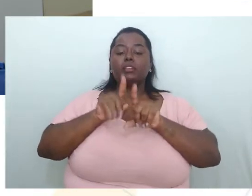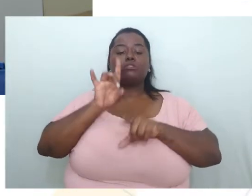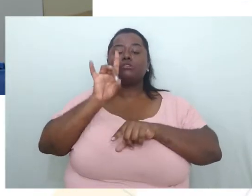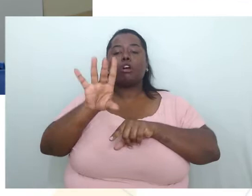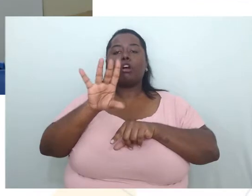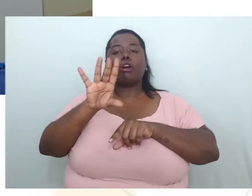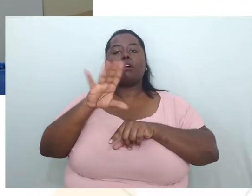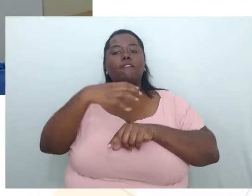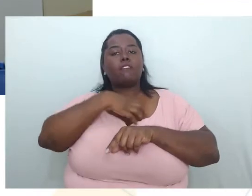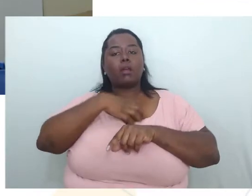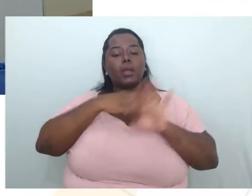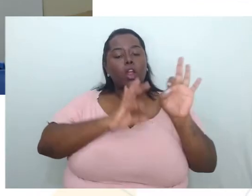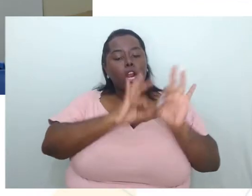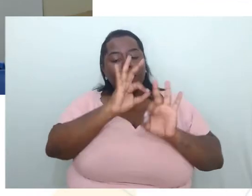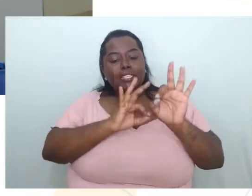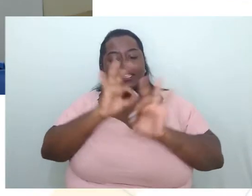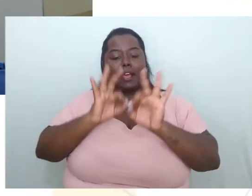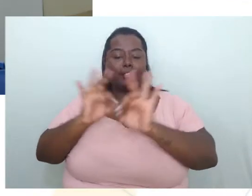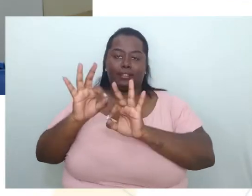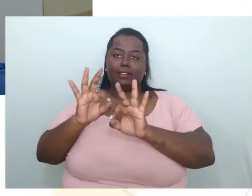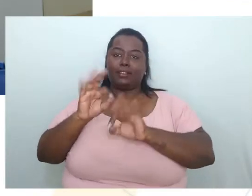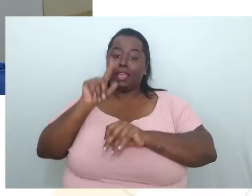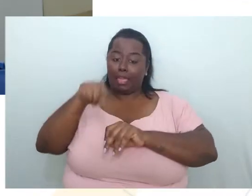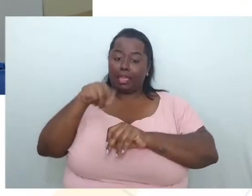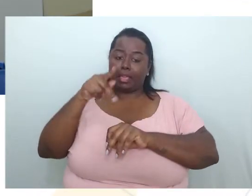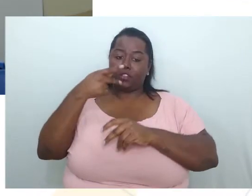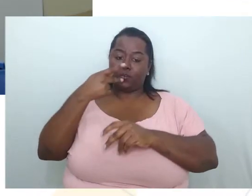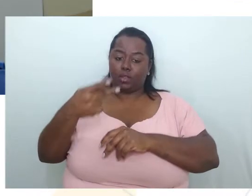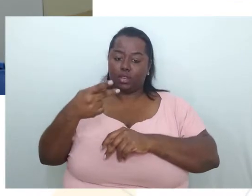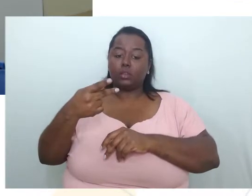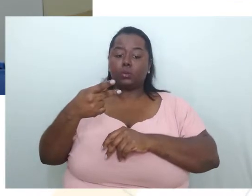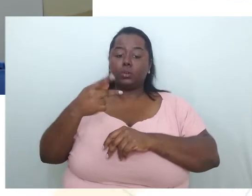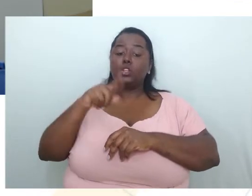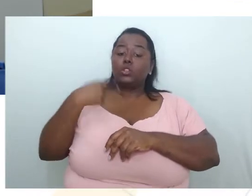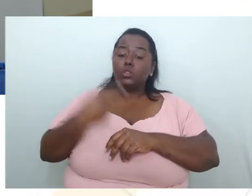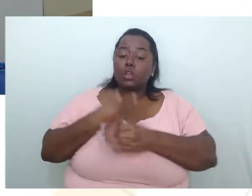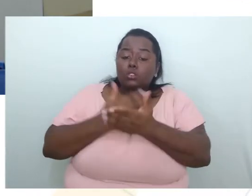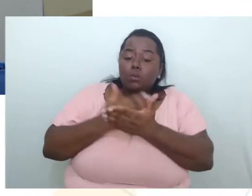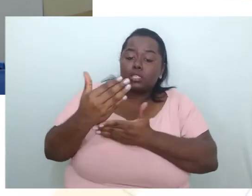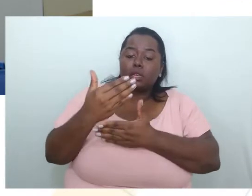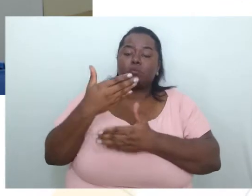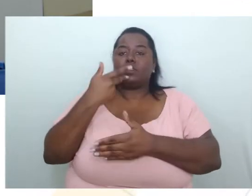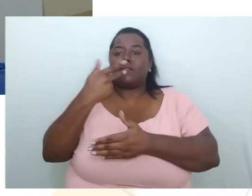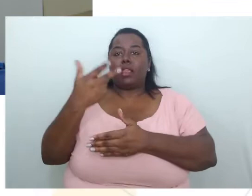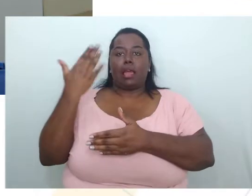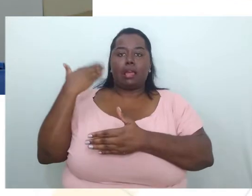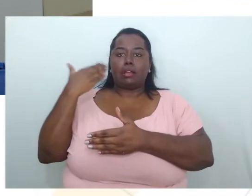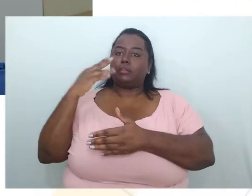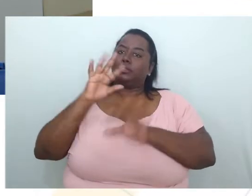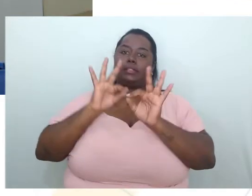organized nature we started calling it things like extension services, we called